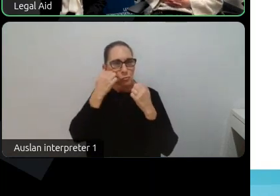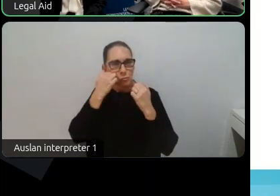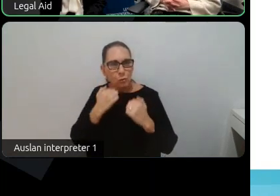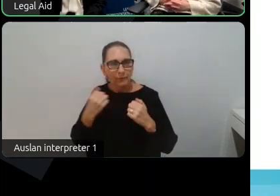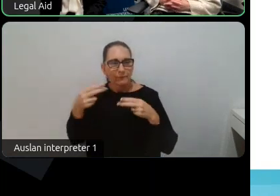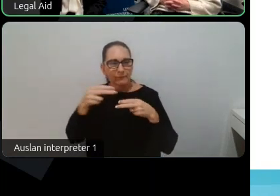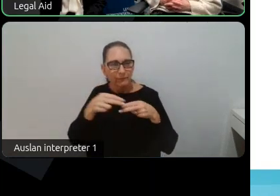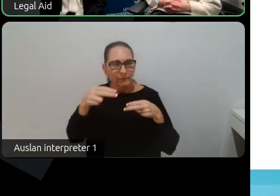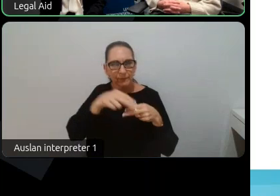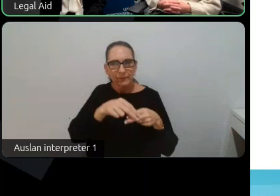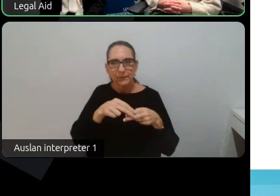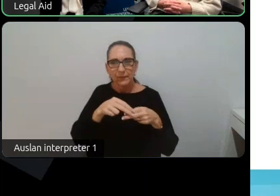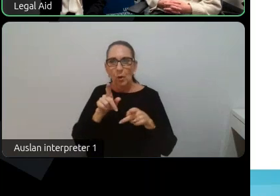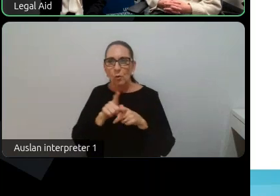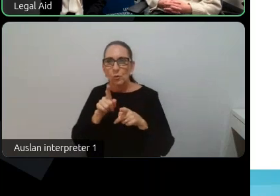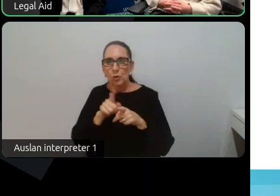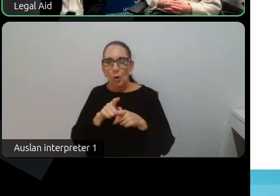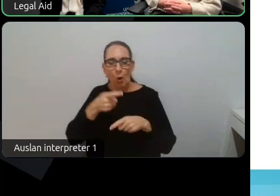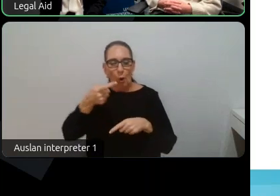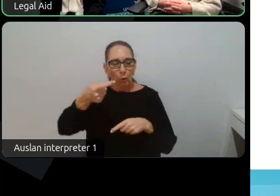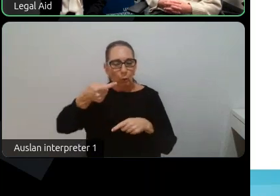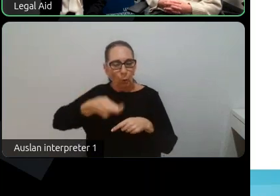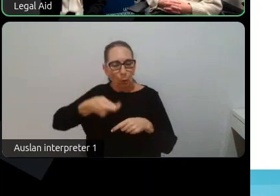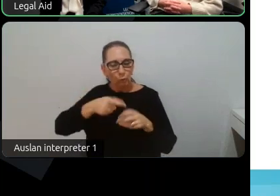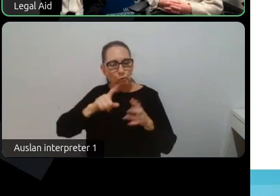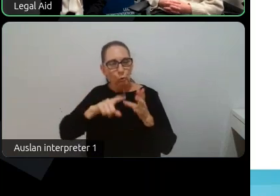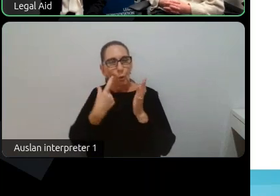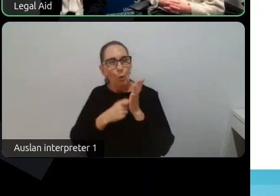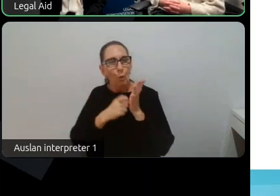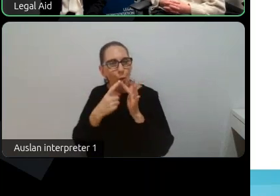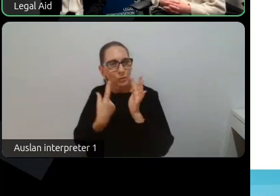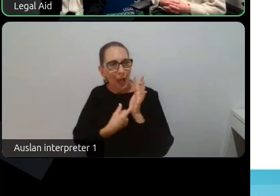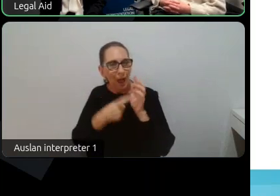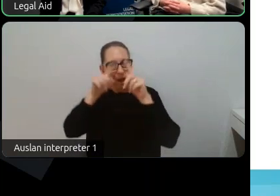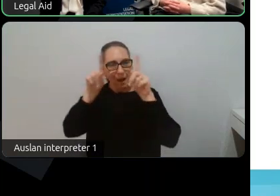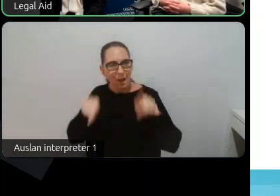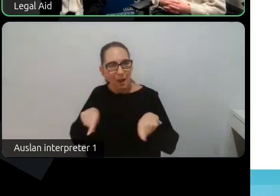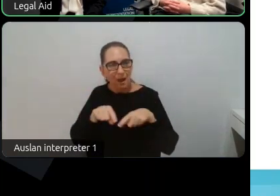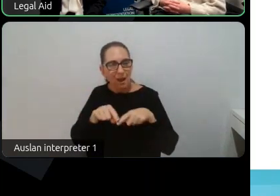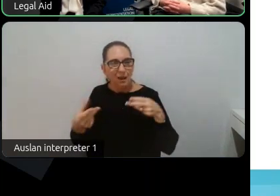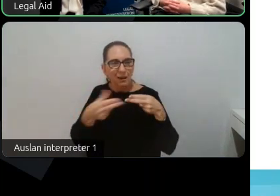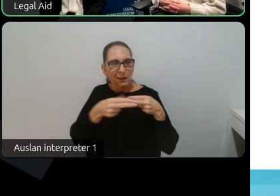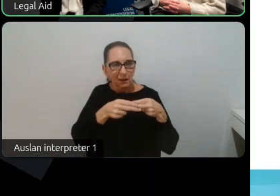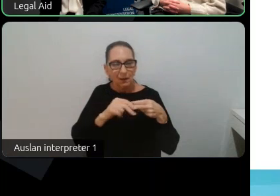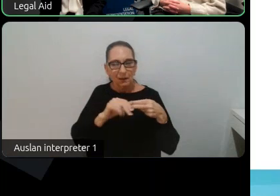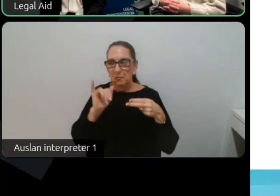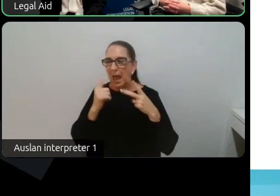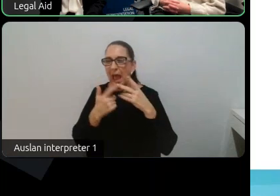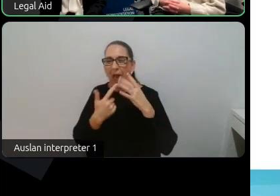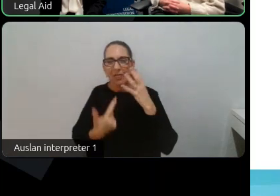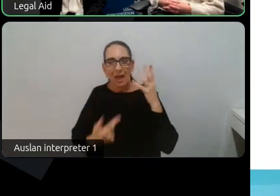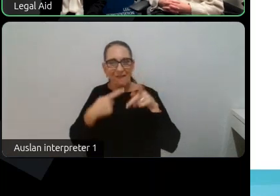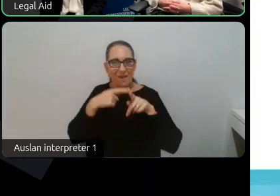about um their court orders and any other um documents that might be asked for as part of